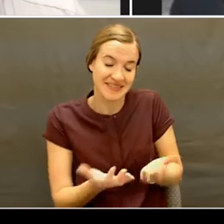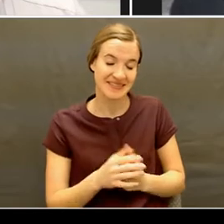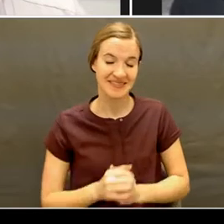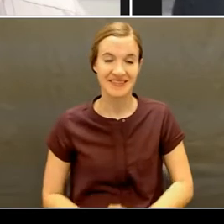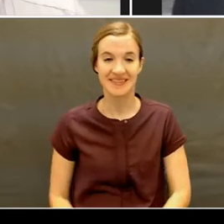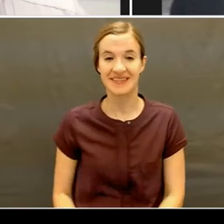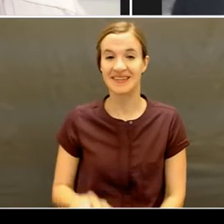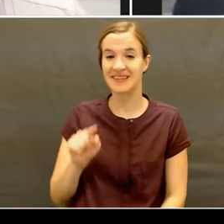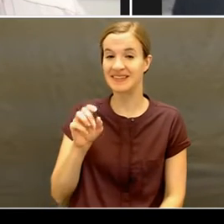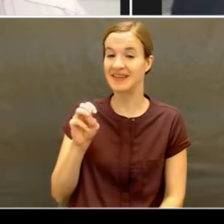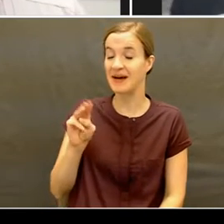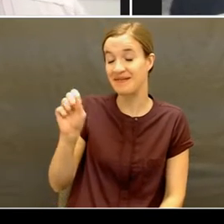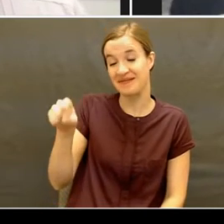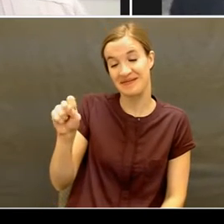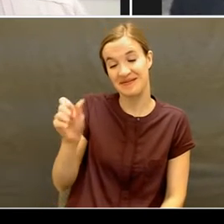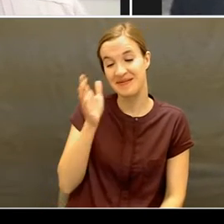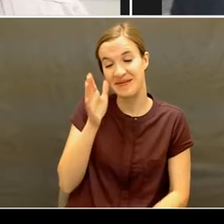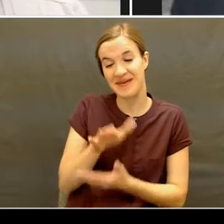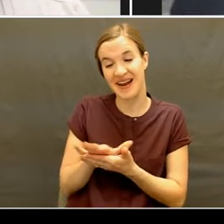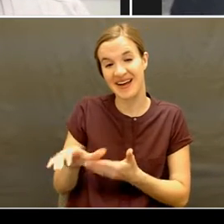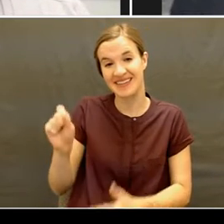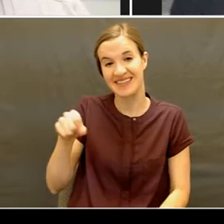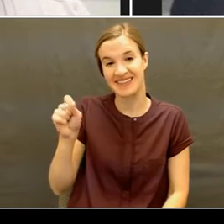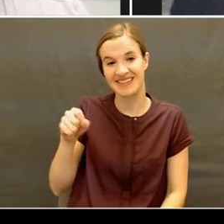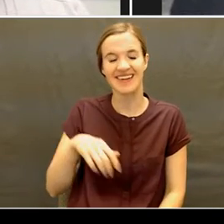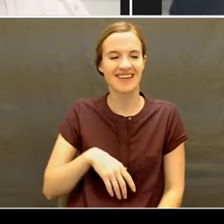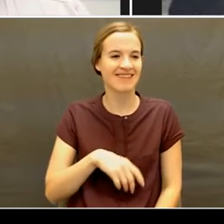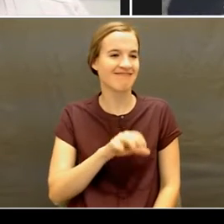Tom: Yes that would be nice.